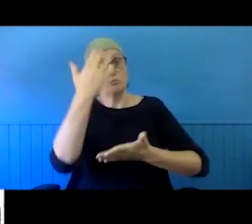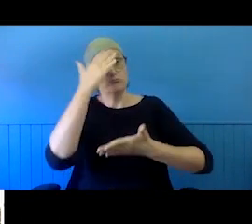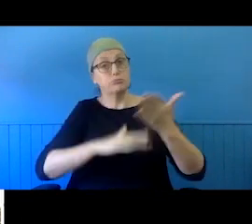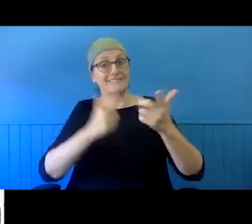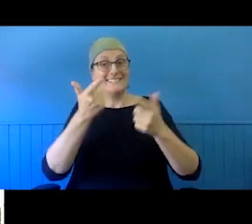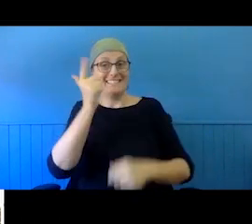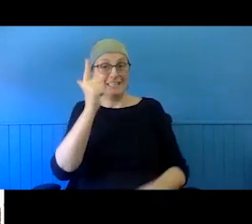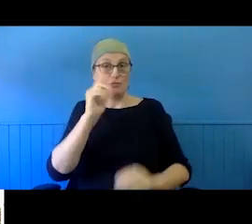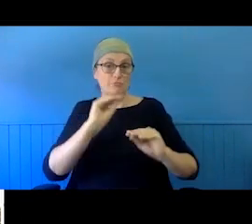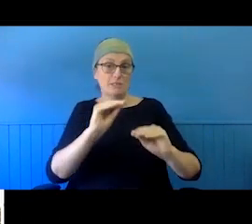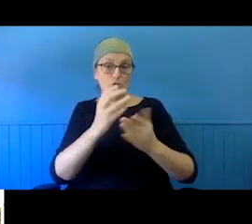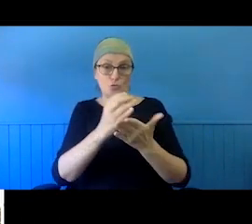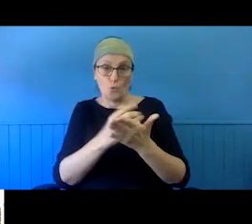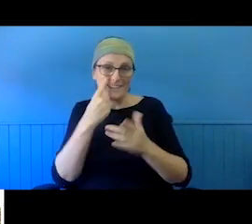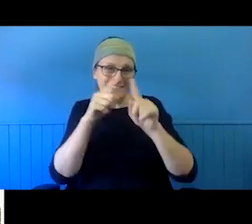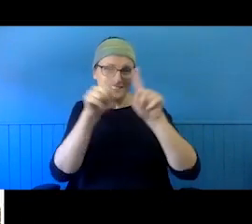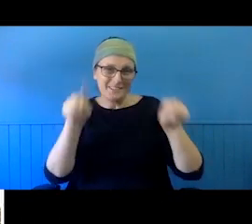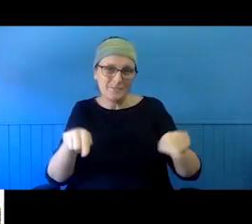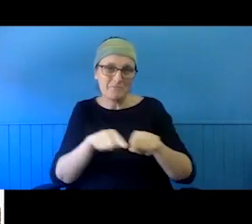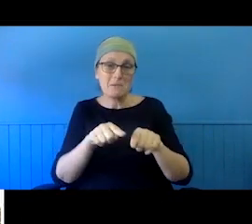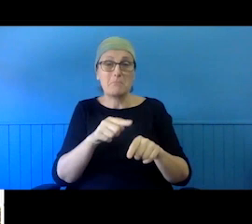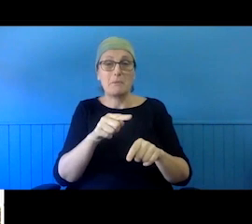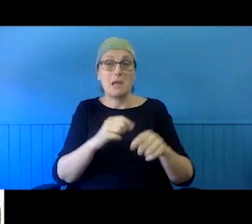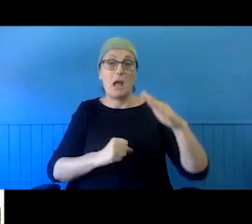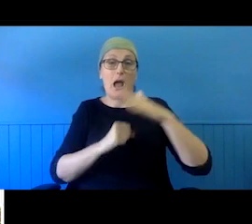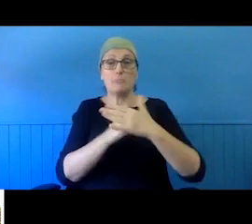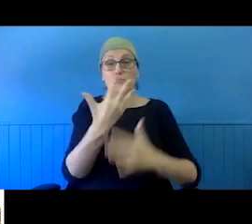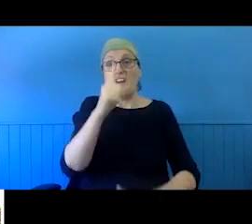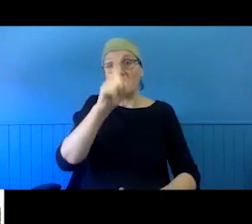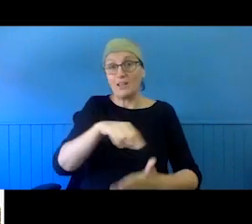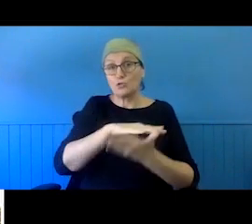then the final example in this one I wanted to give is around the kind of